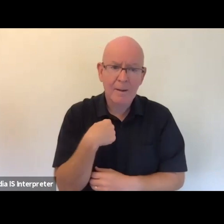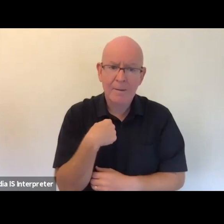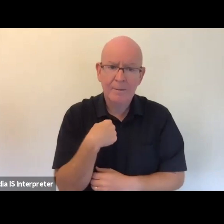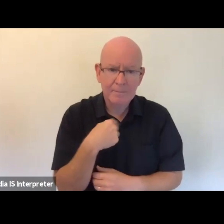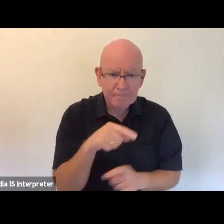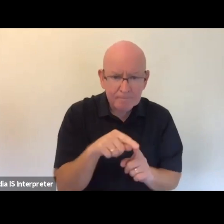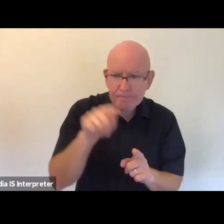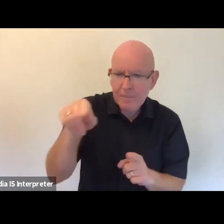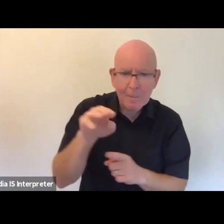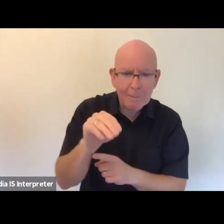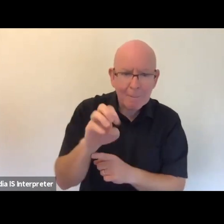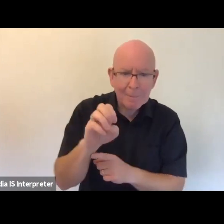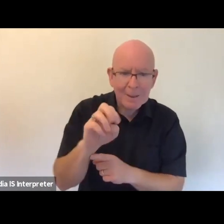Or is this a gap that needs better addressing?